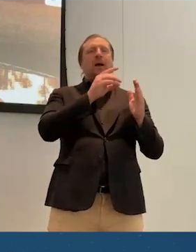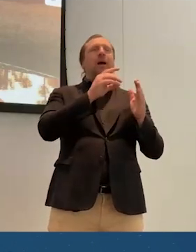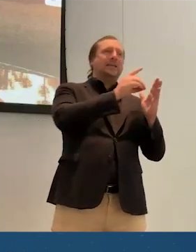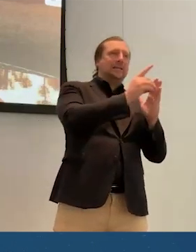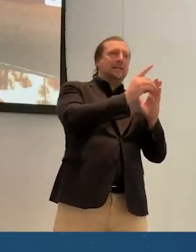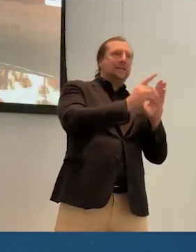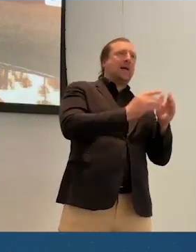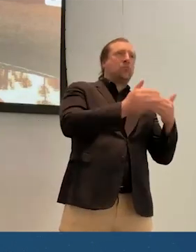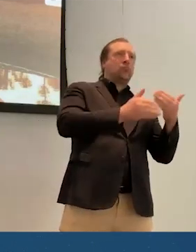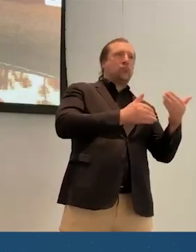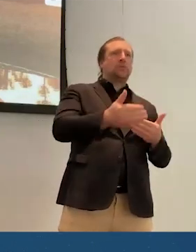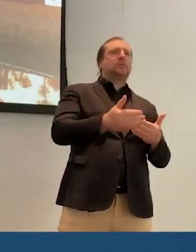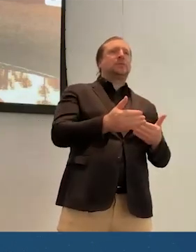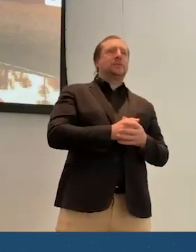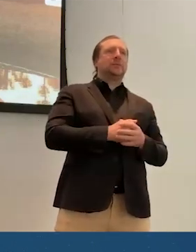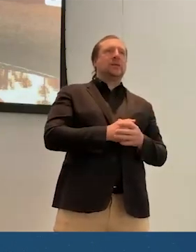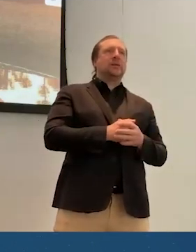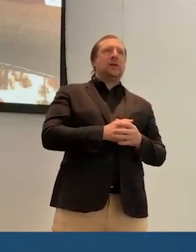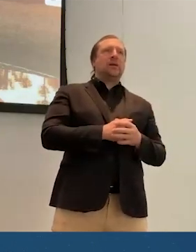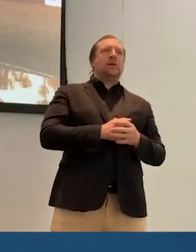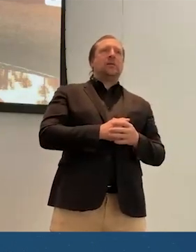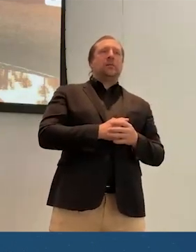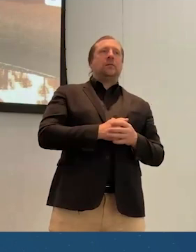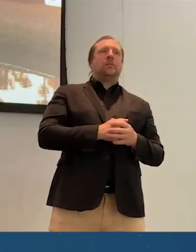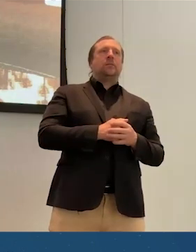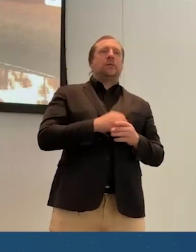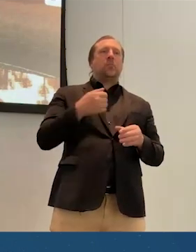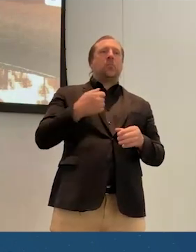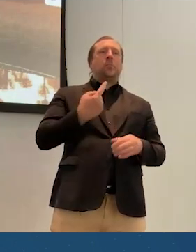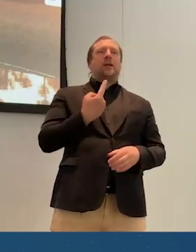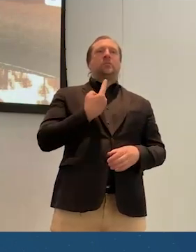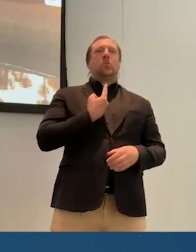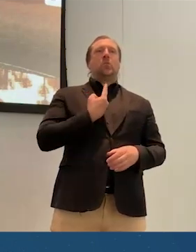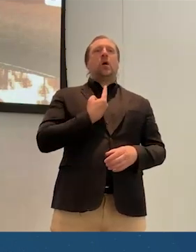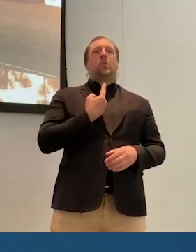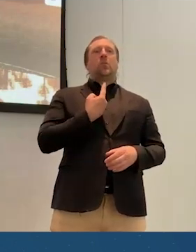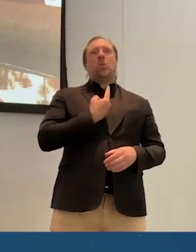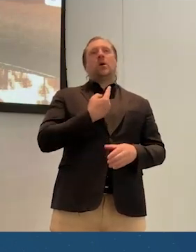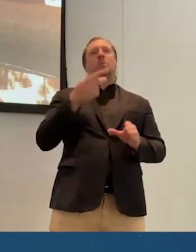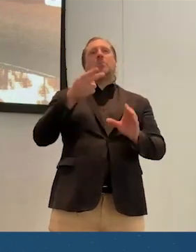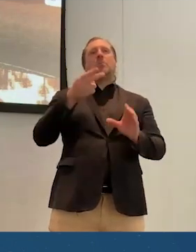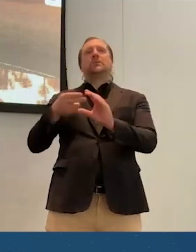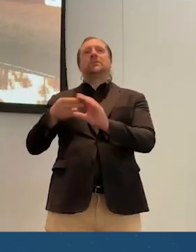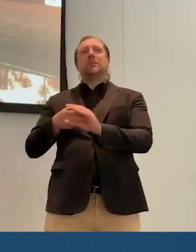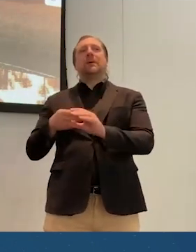that put me as the sole participant at the front--